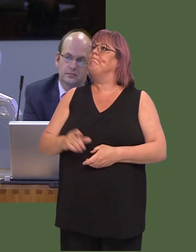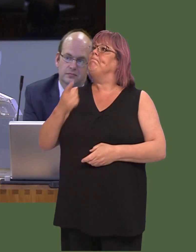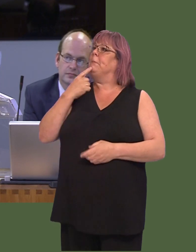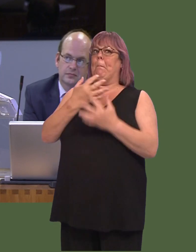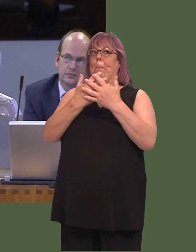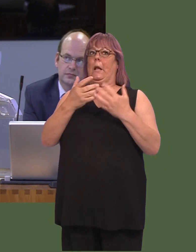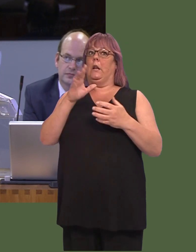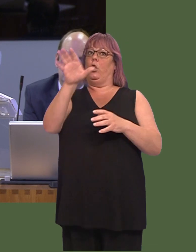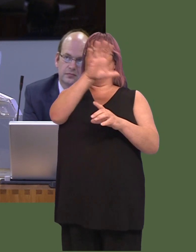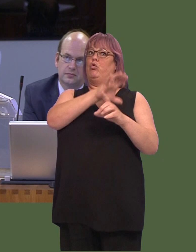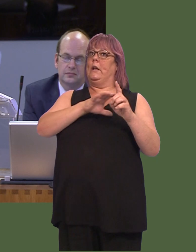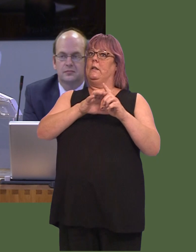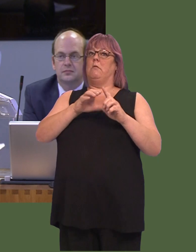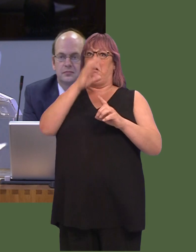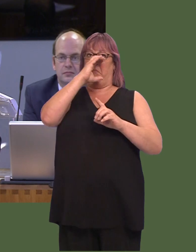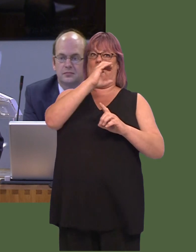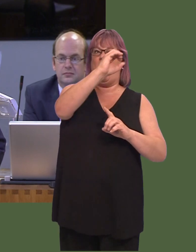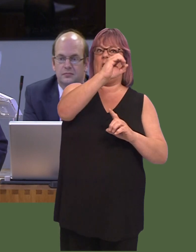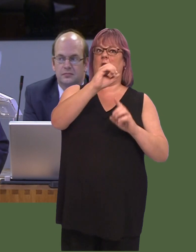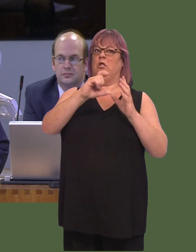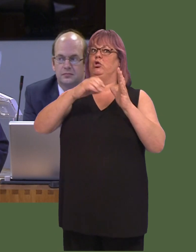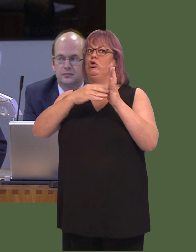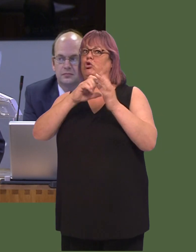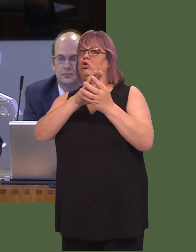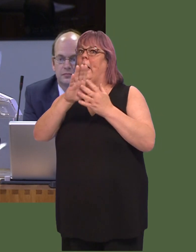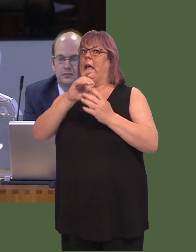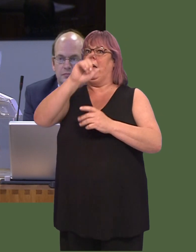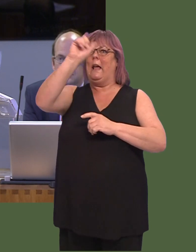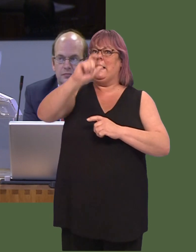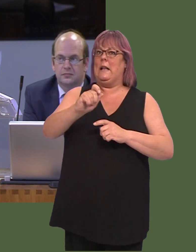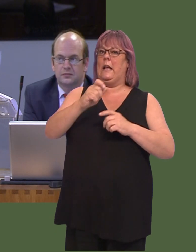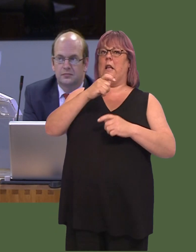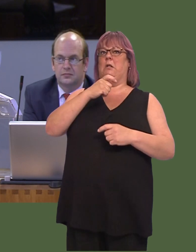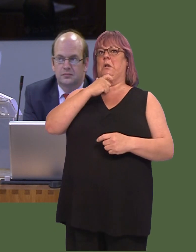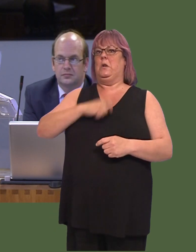They made the point that in many countries across EuropeóBulgaria, Czech Republic, Italy,